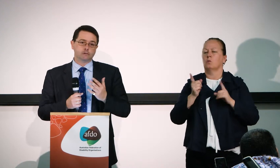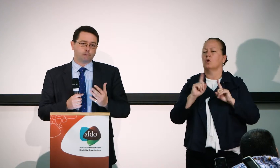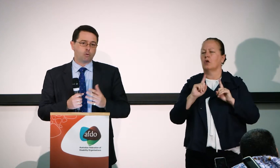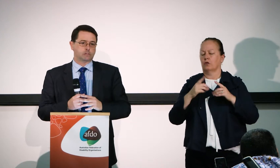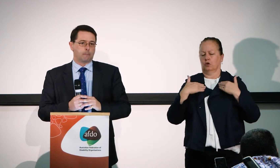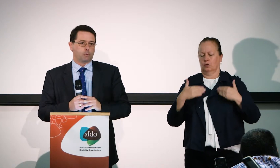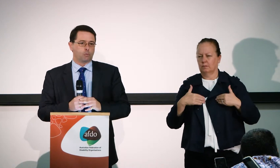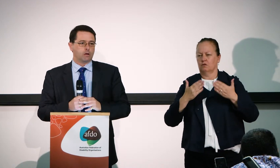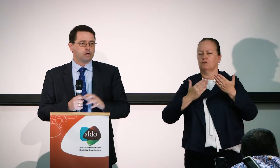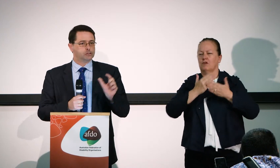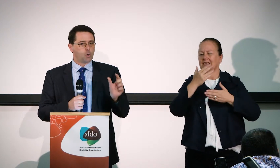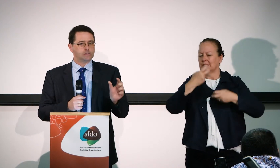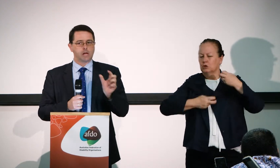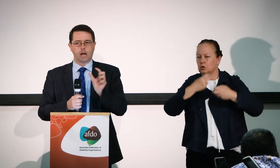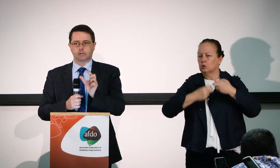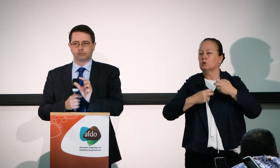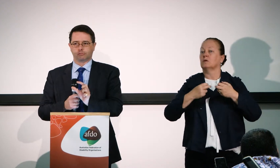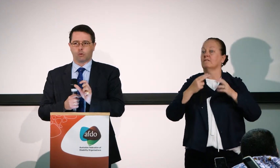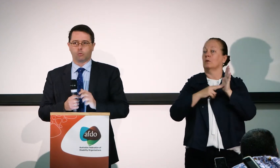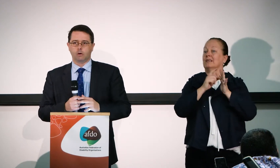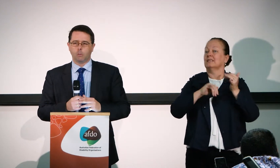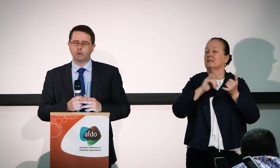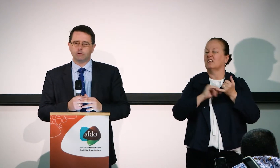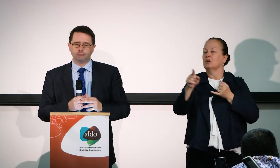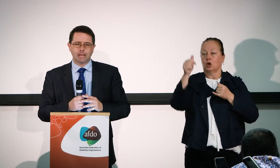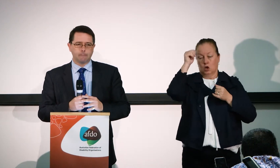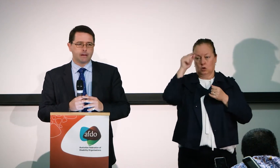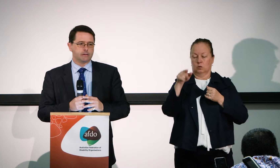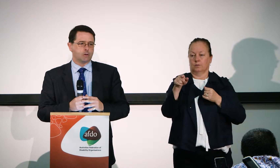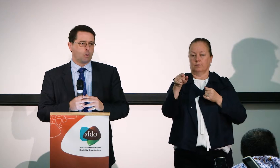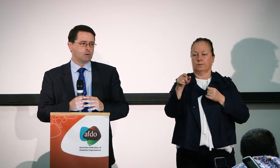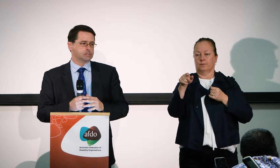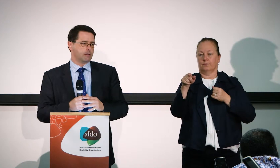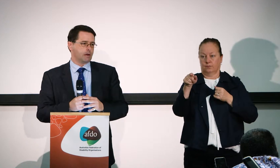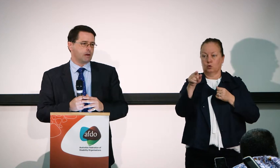For example, choice and control, What do we really mean when we say that?